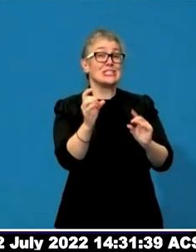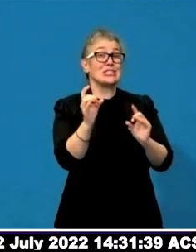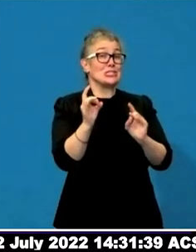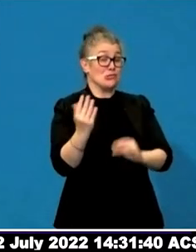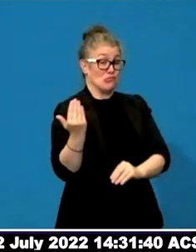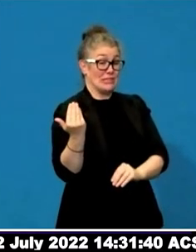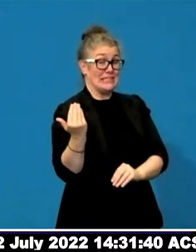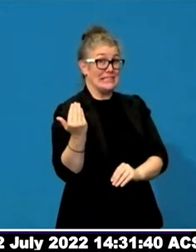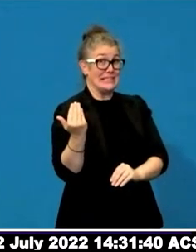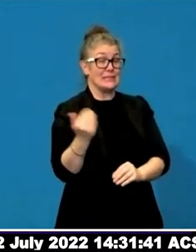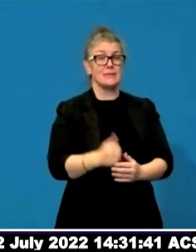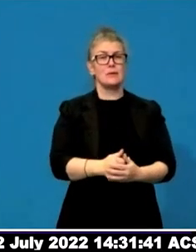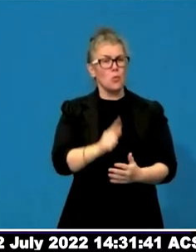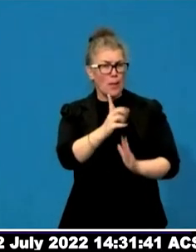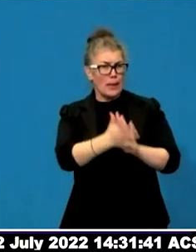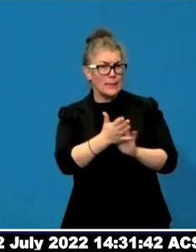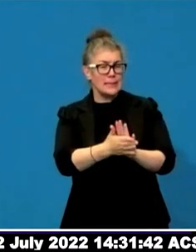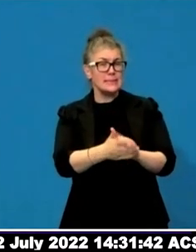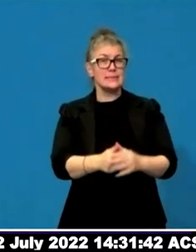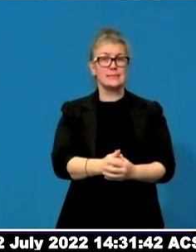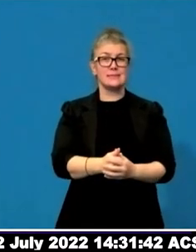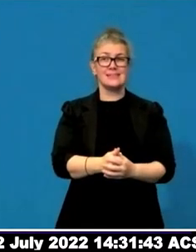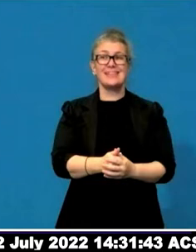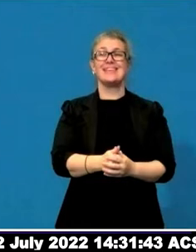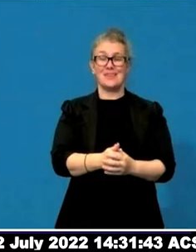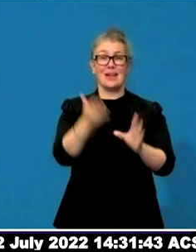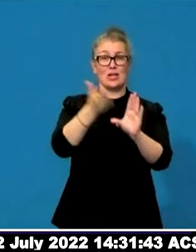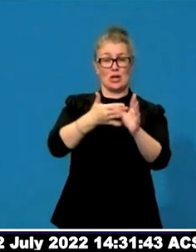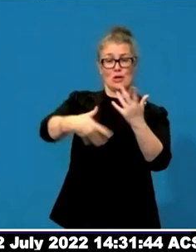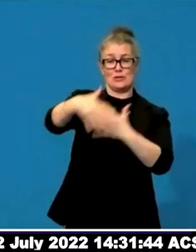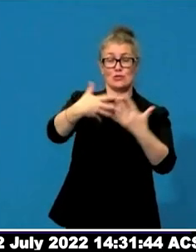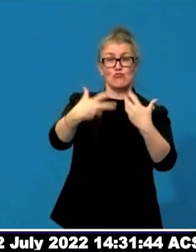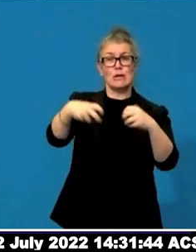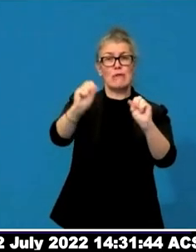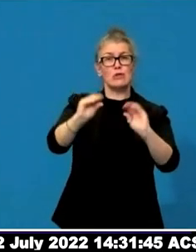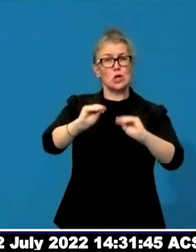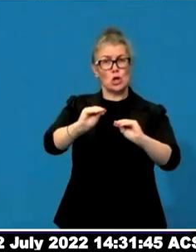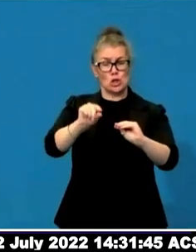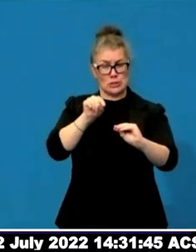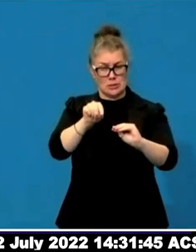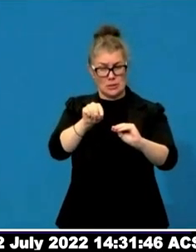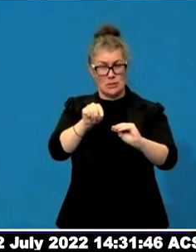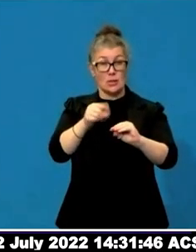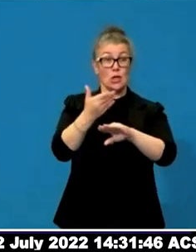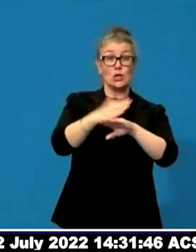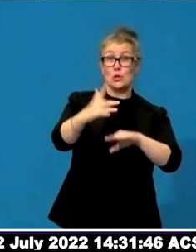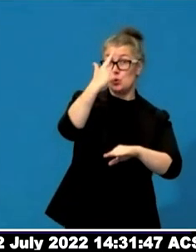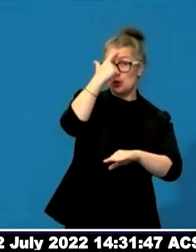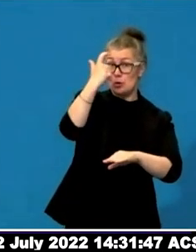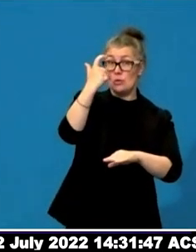Can you tell me what that means? Okay. So psycho-social recovery coaching, it's a new initiative bought in by the NDIA